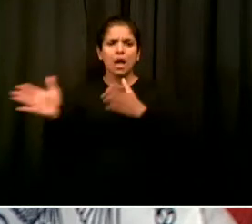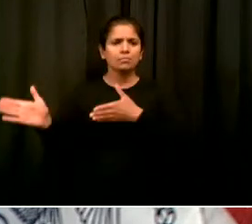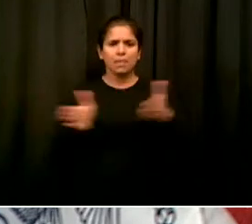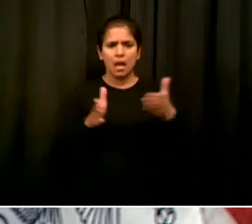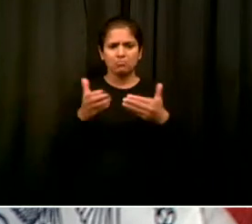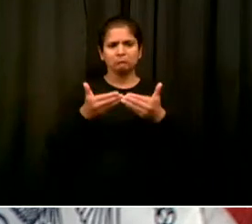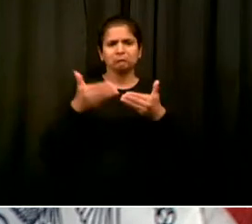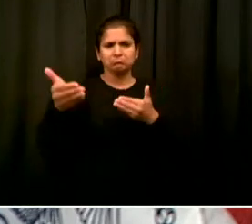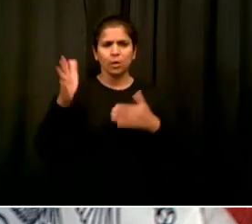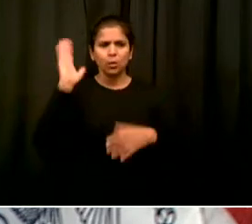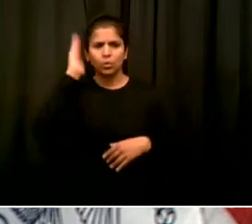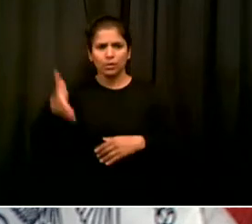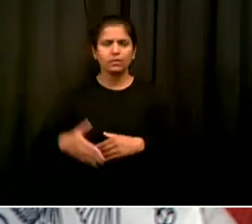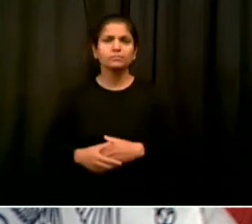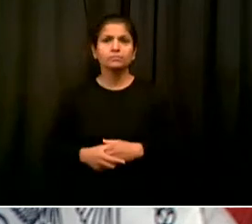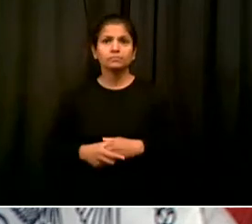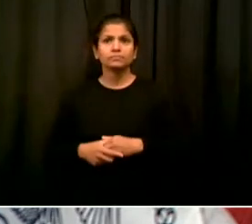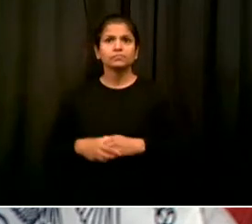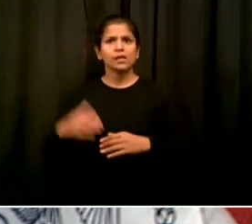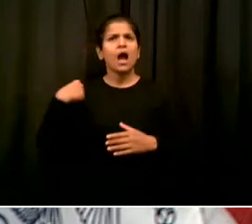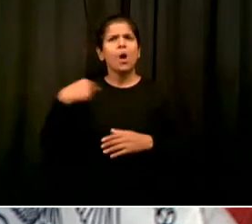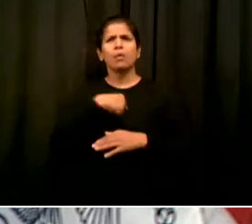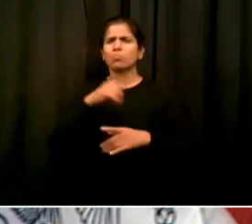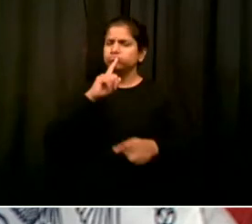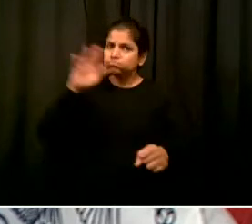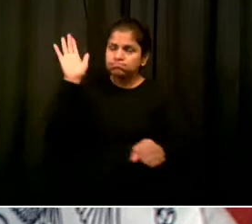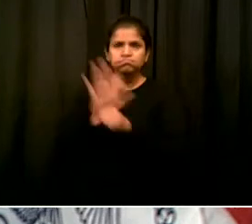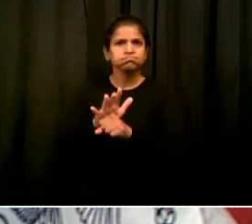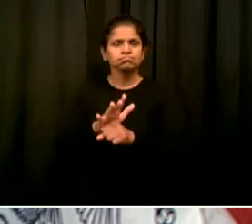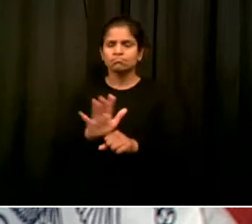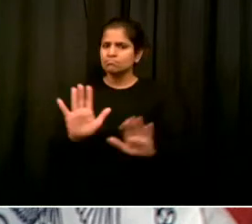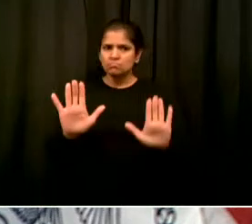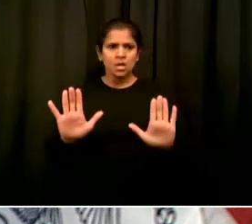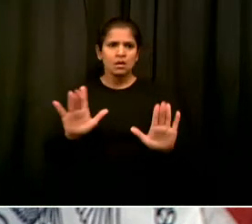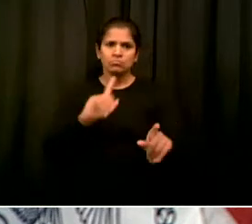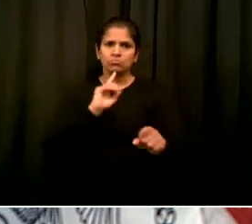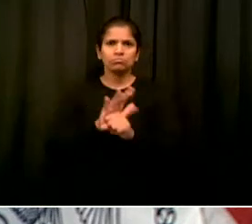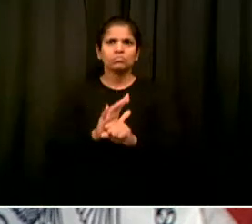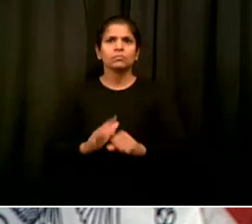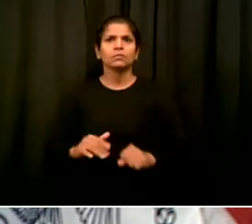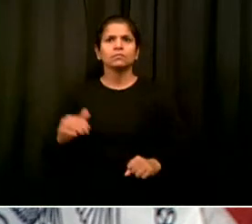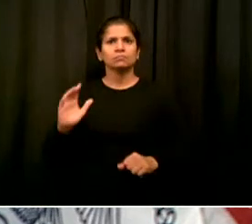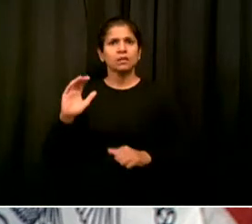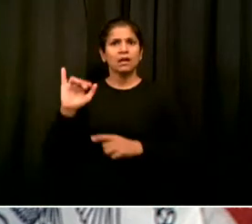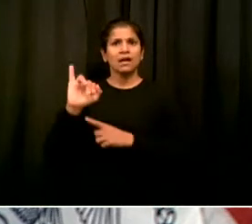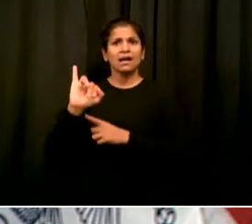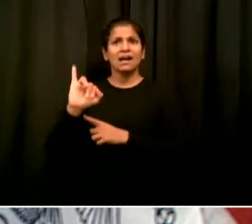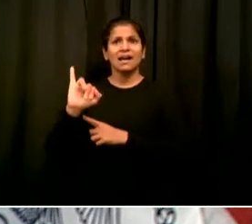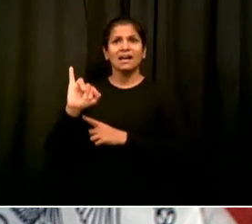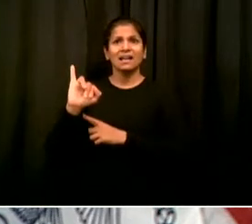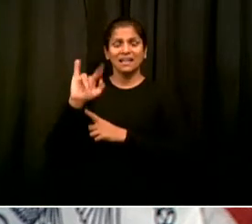TAKE, WHAT WE ARE AGOING TO TO SHORT-TERM AND AWHTTT IWILL TAKE TO GET EVERY SINGLE